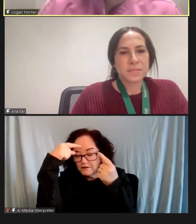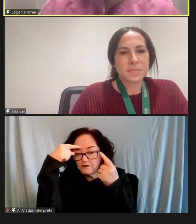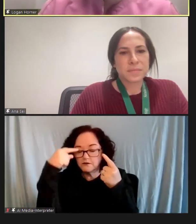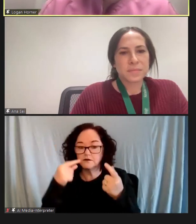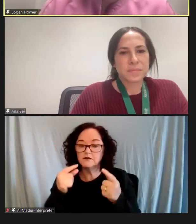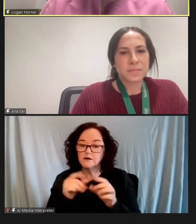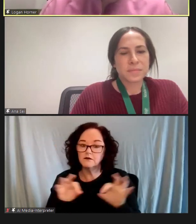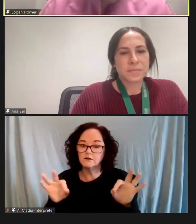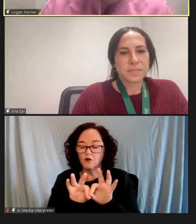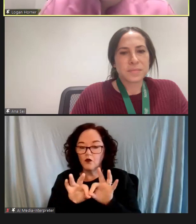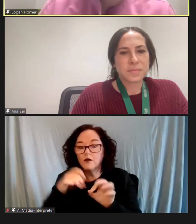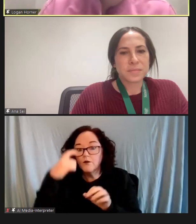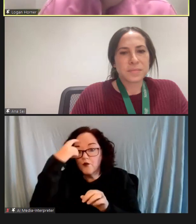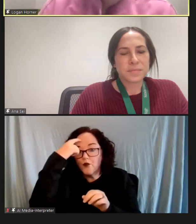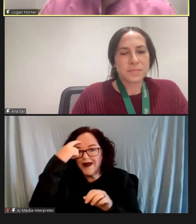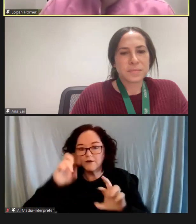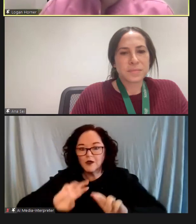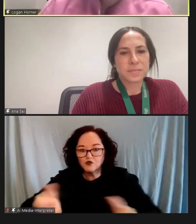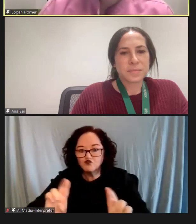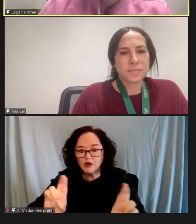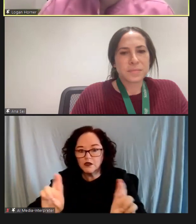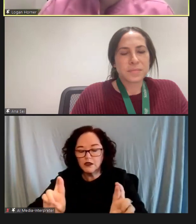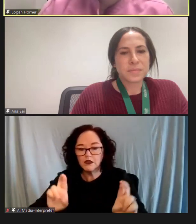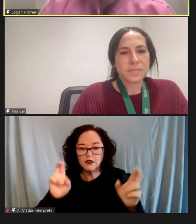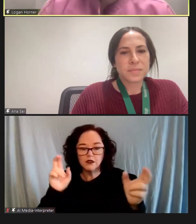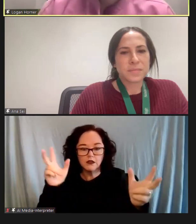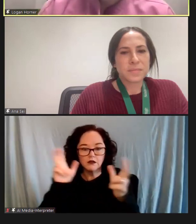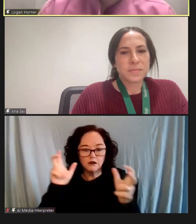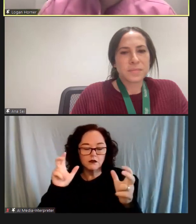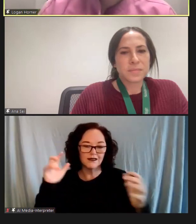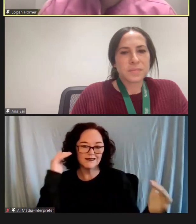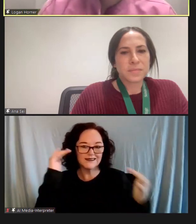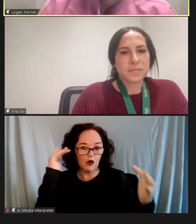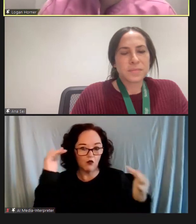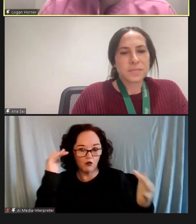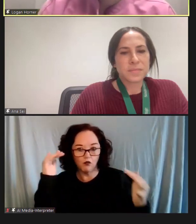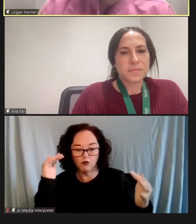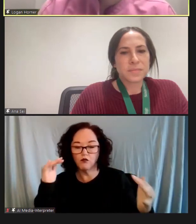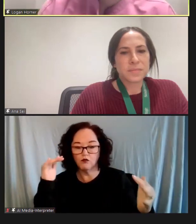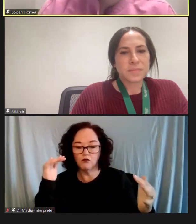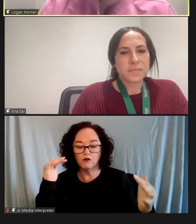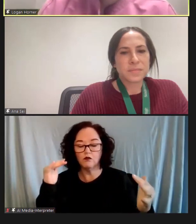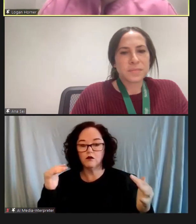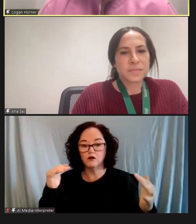we're giving them the sound or giving